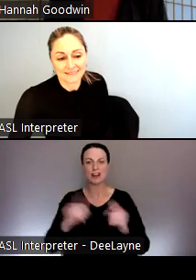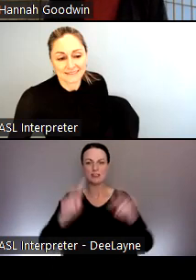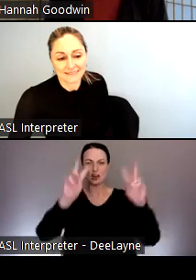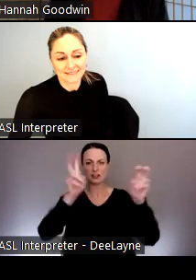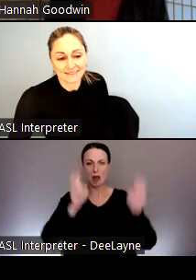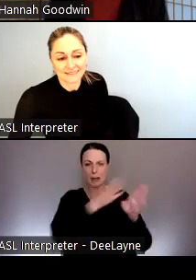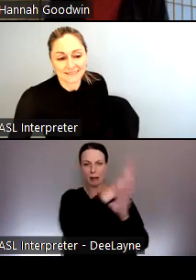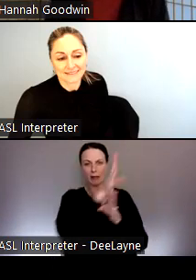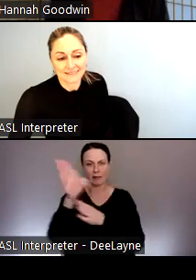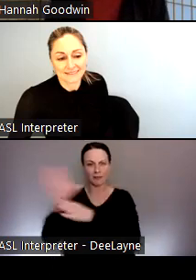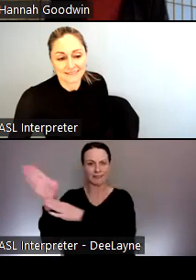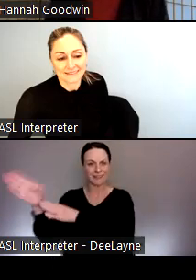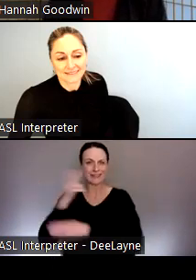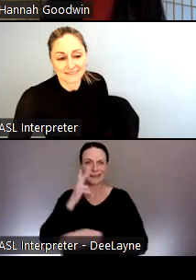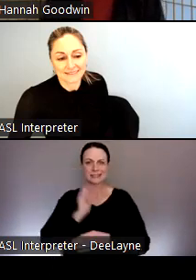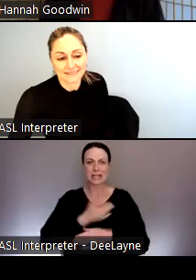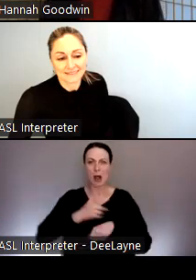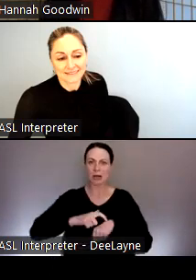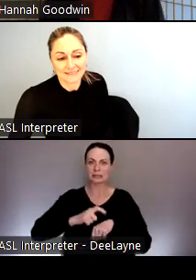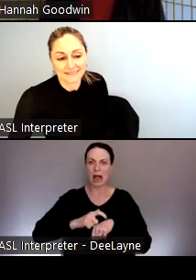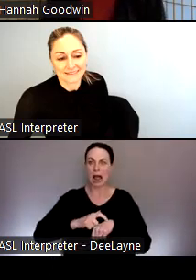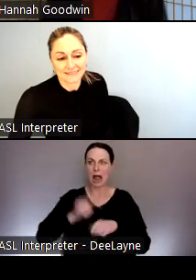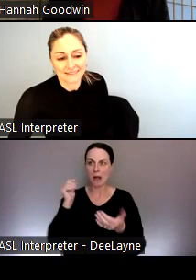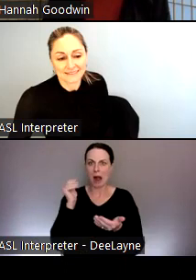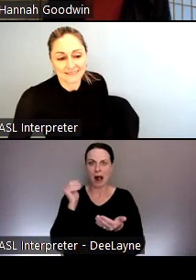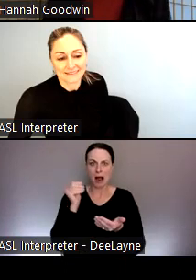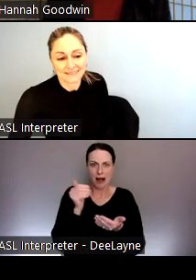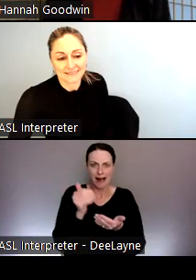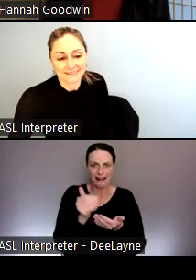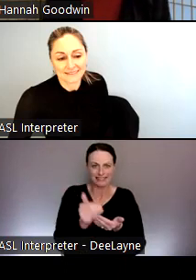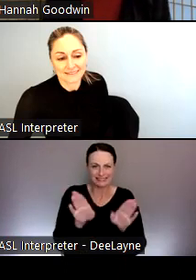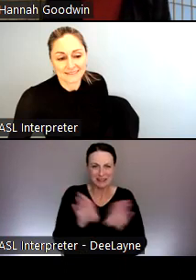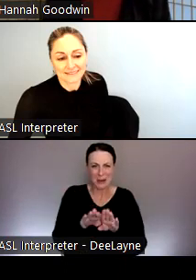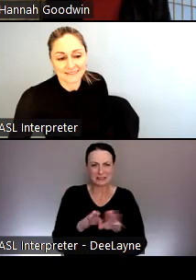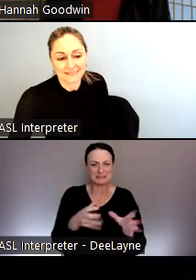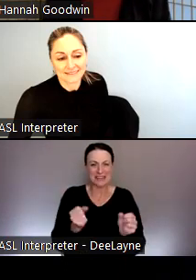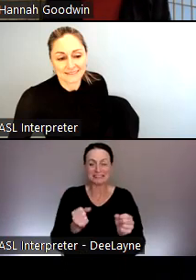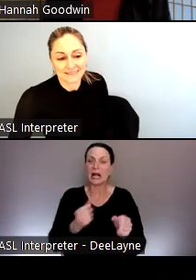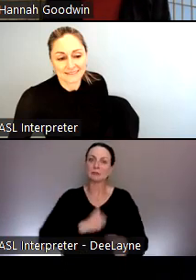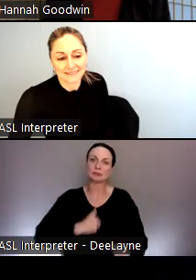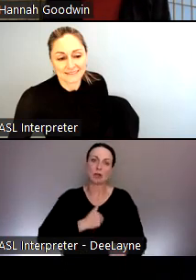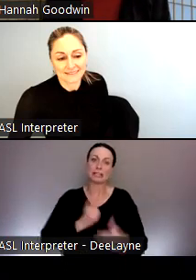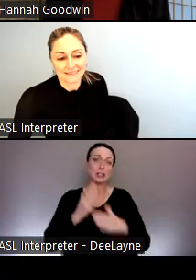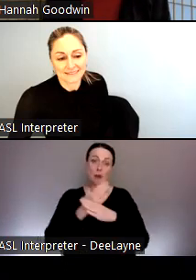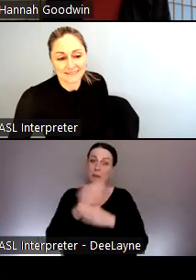And I see our time is winding down quickly. [Sarah] Hannah, I'm so sorry to interrupt. A few questions did just come in.